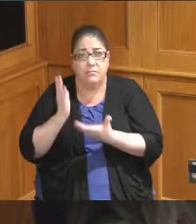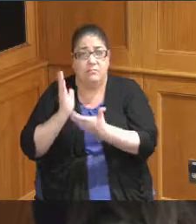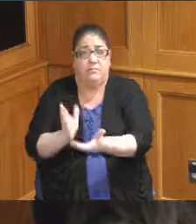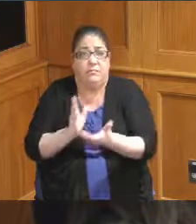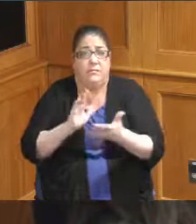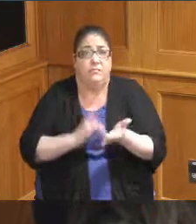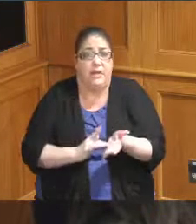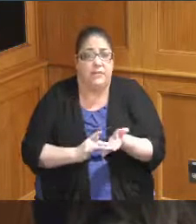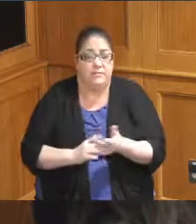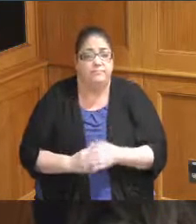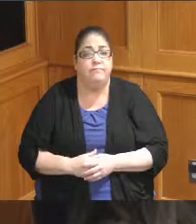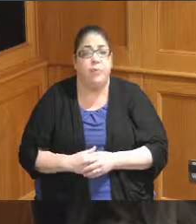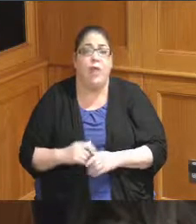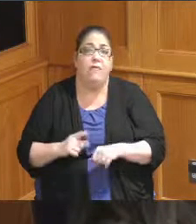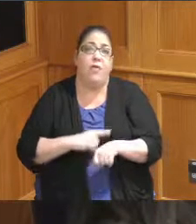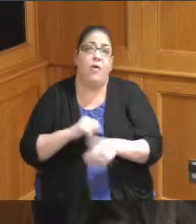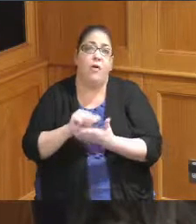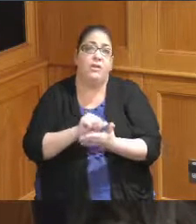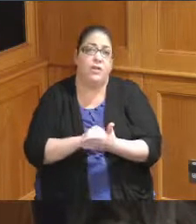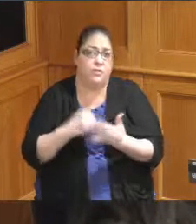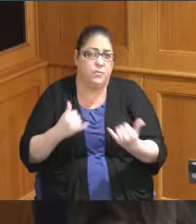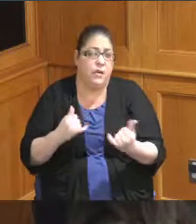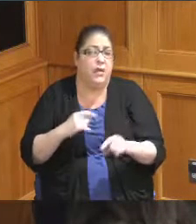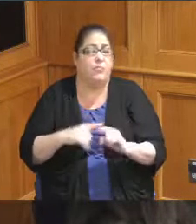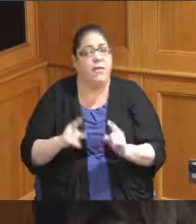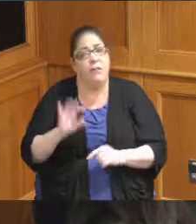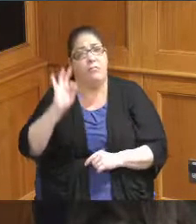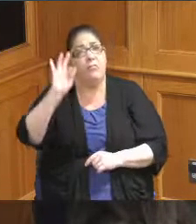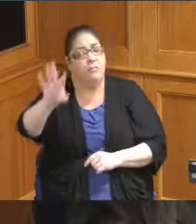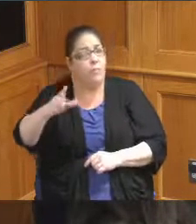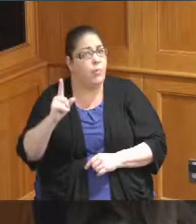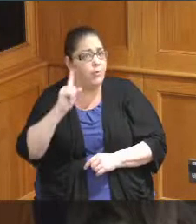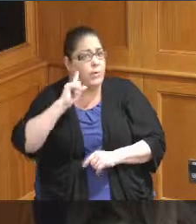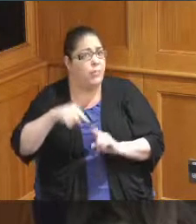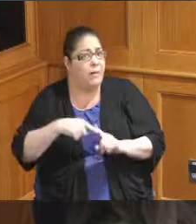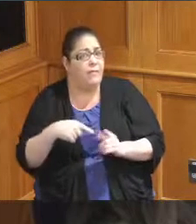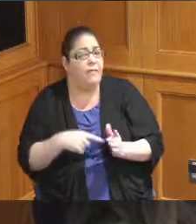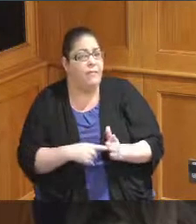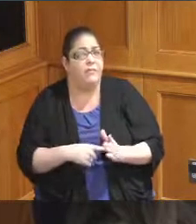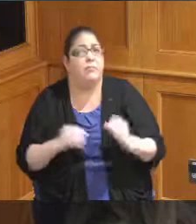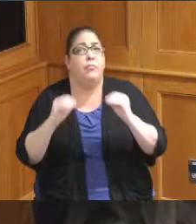we got a long agenda but I wanted to put that out there because I want to have more access people